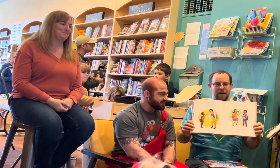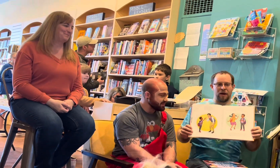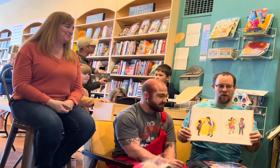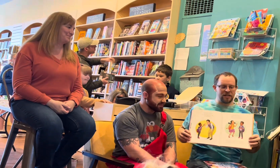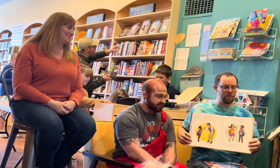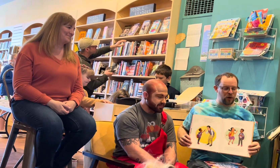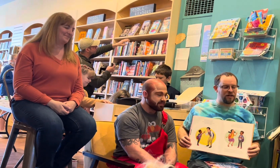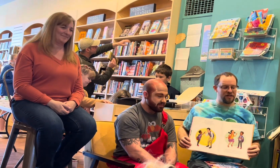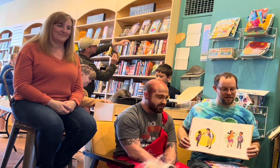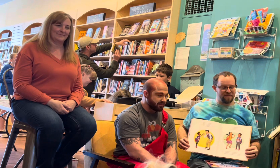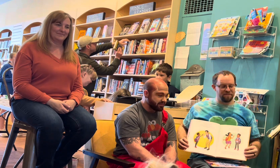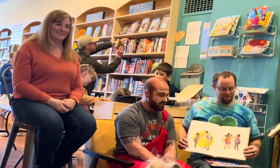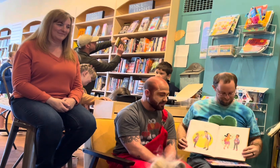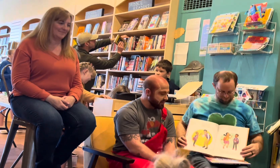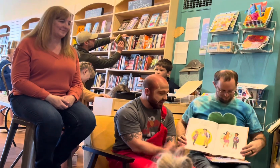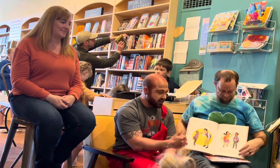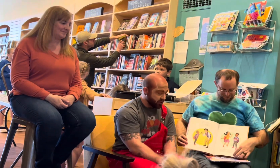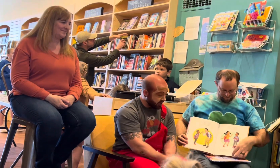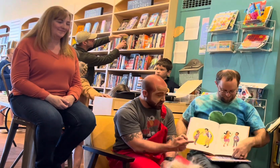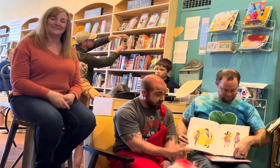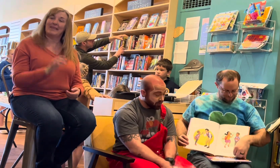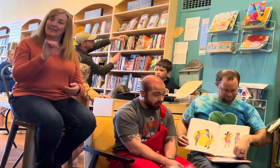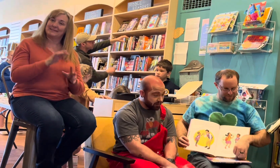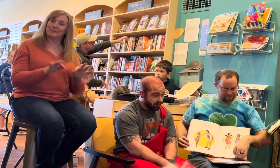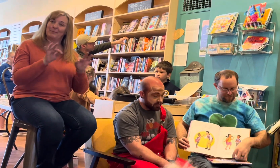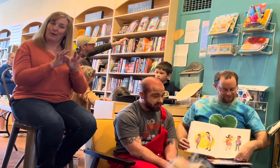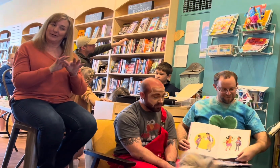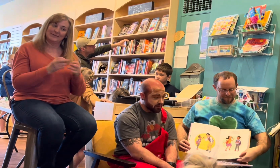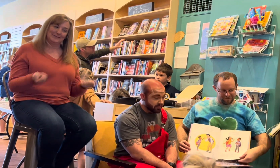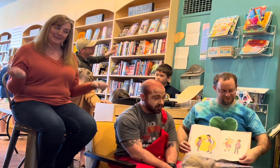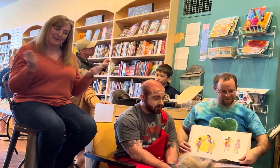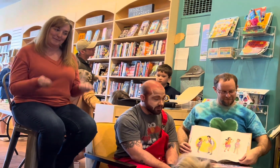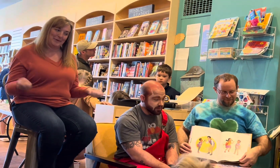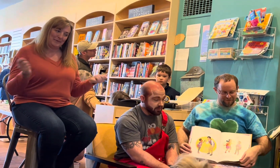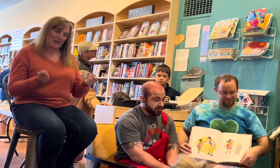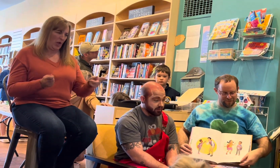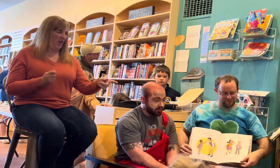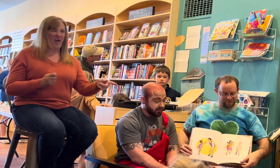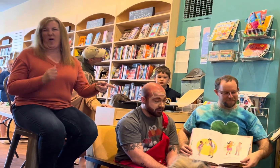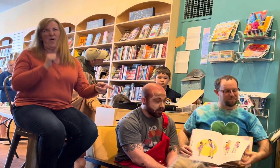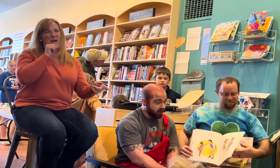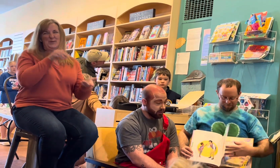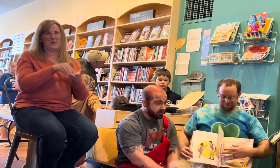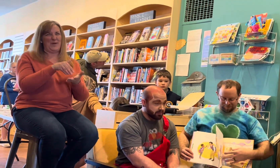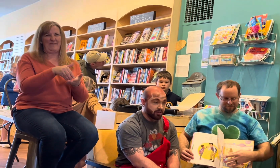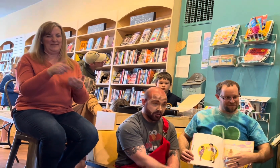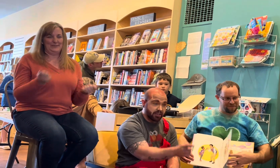Keeping what's important! BUSTER: Yeah! Do you like to jump rope? AUDIENCE: I don't do it too often. BUSTER: That's okay. AUDIENCE: I like it. BUSTER: You like